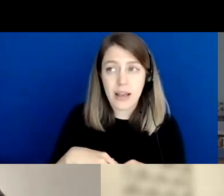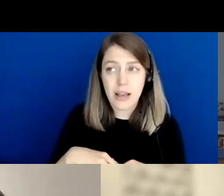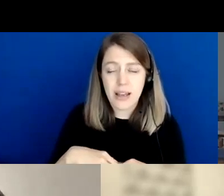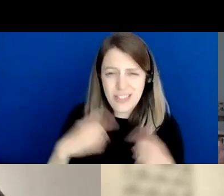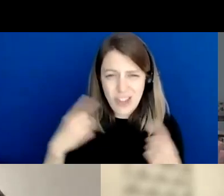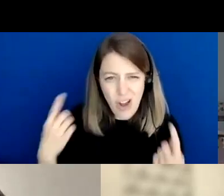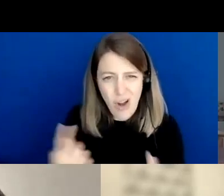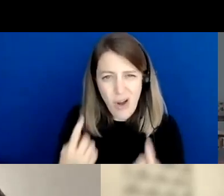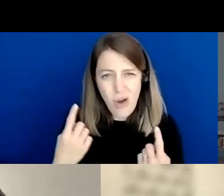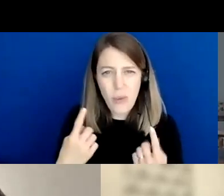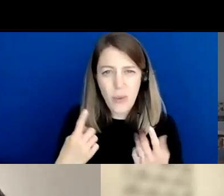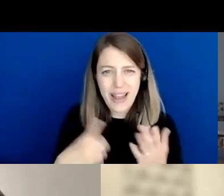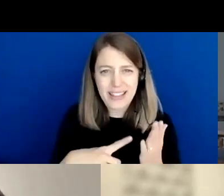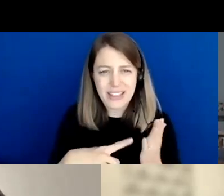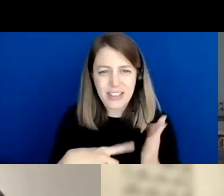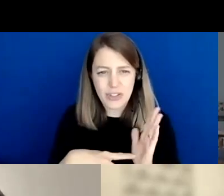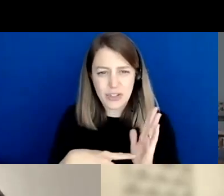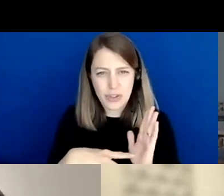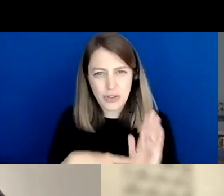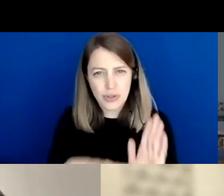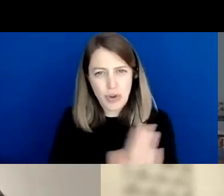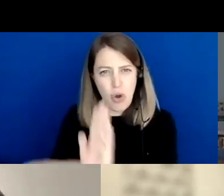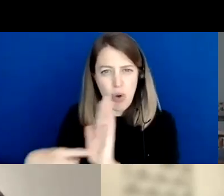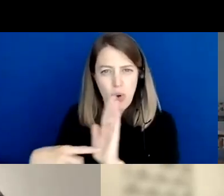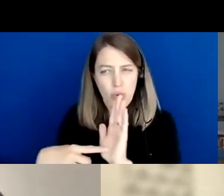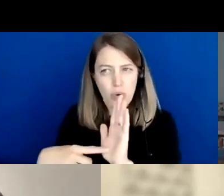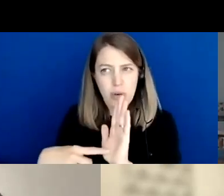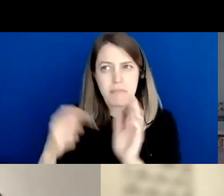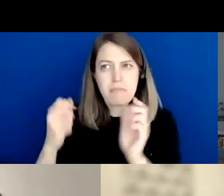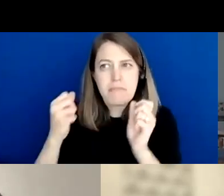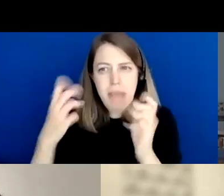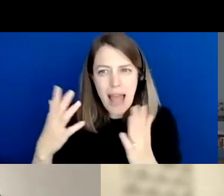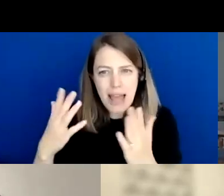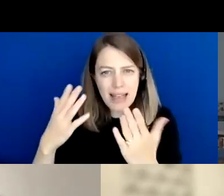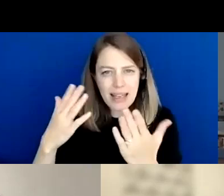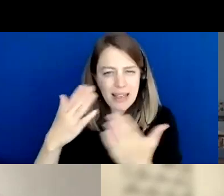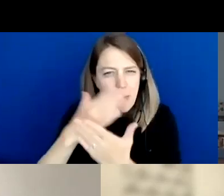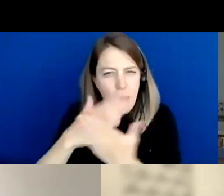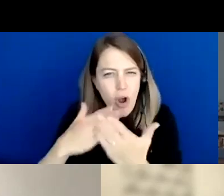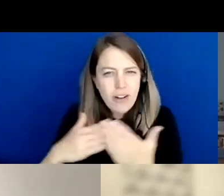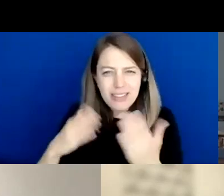of so many other pieces of our service systems of how we treat